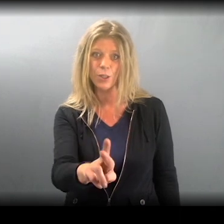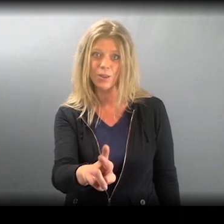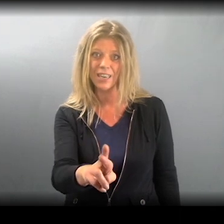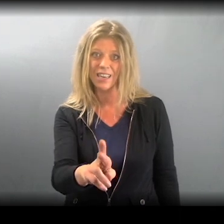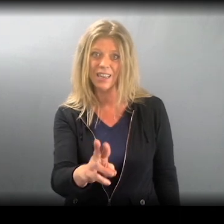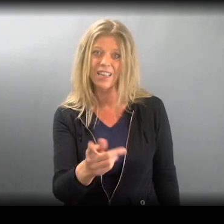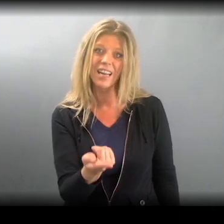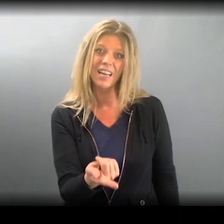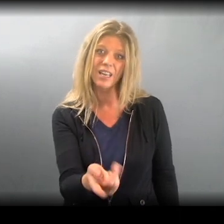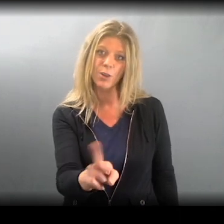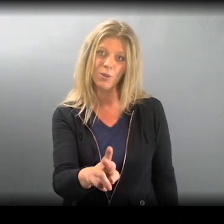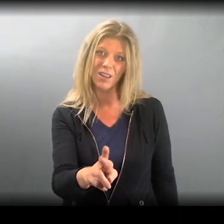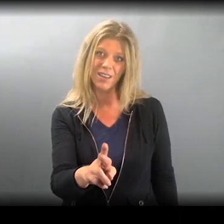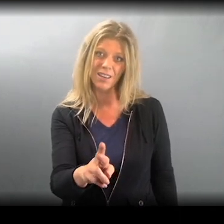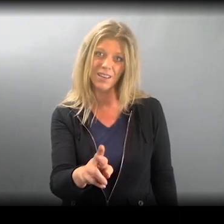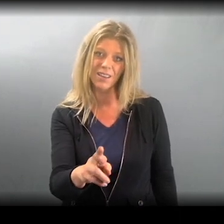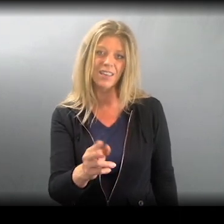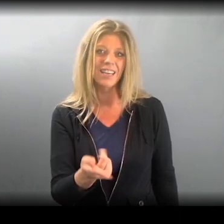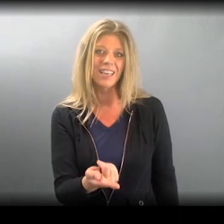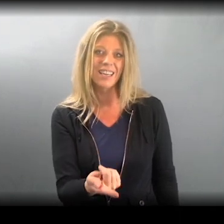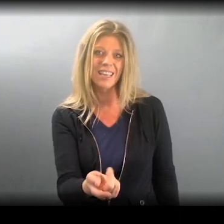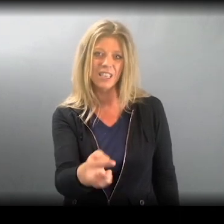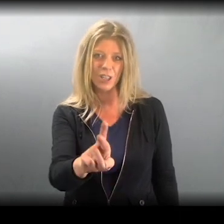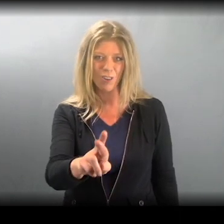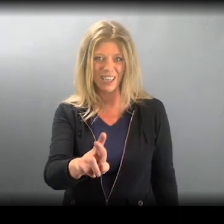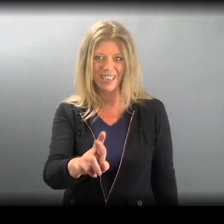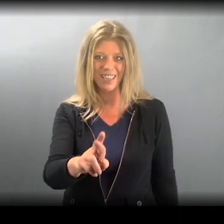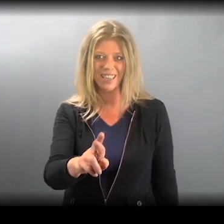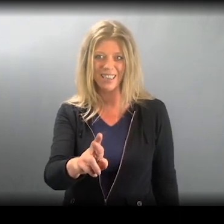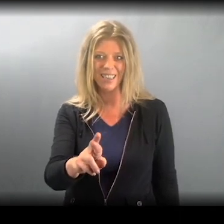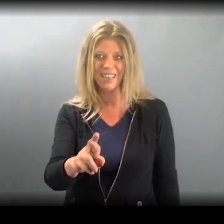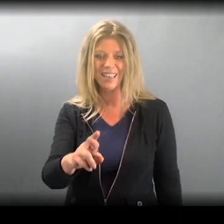YOU'RE